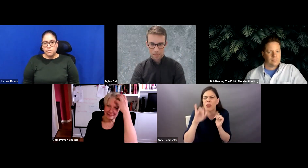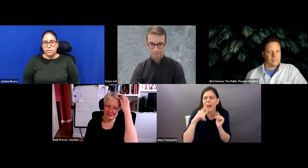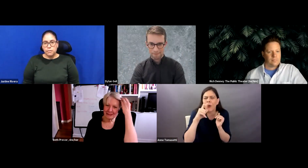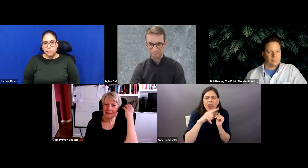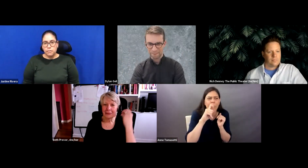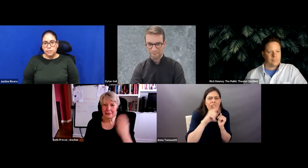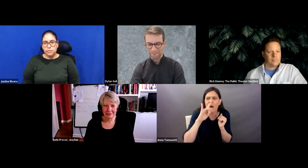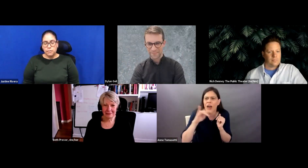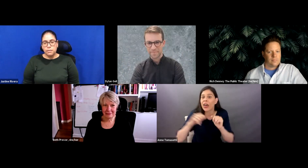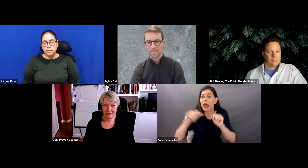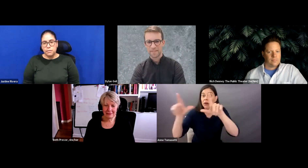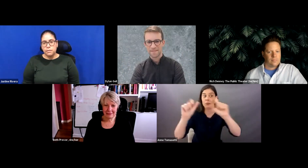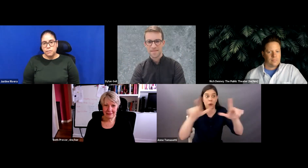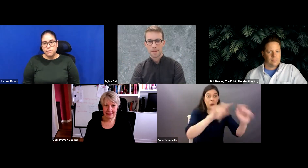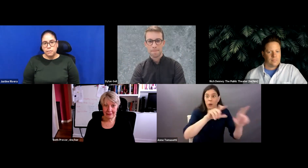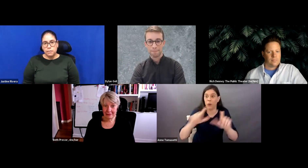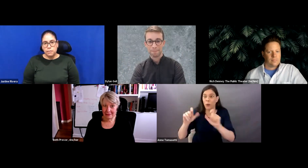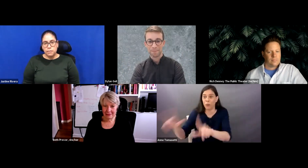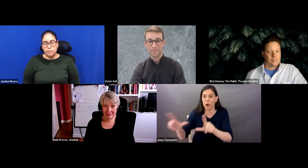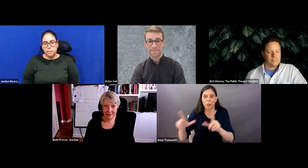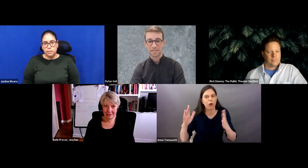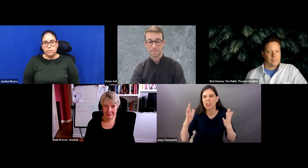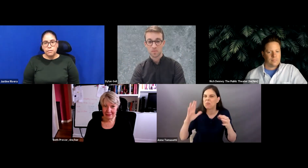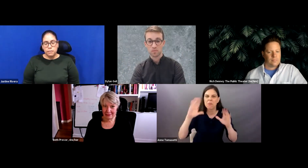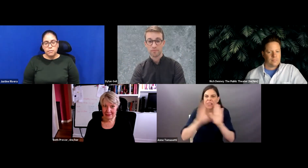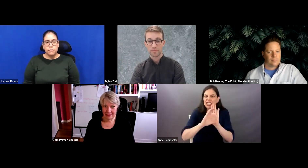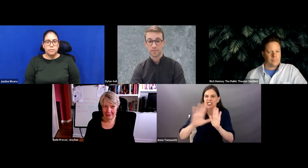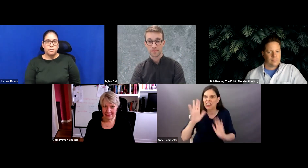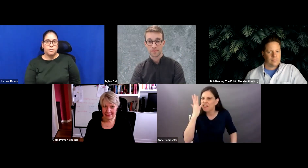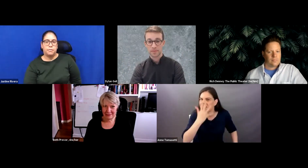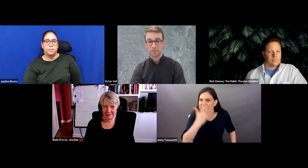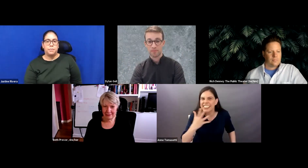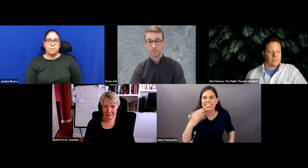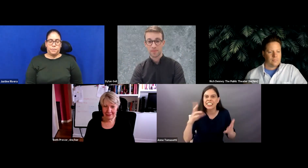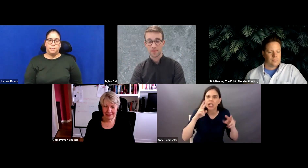the actual characters. And then when I was able to see them, and